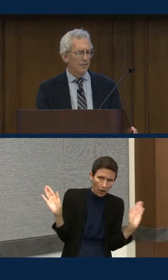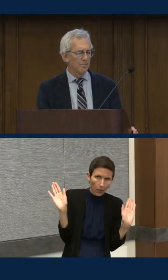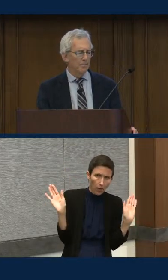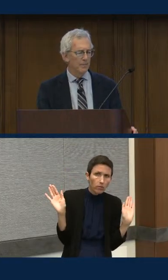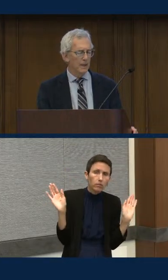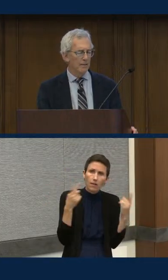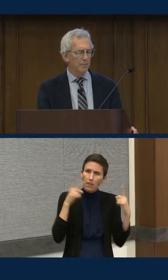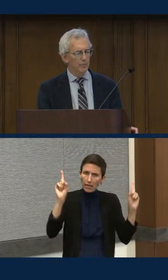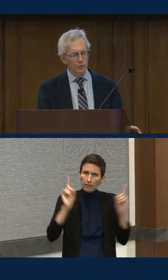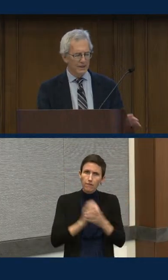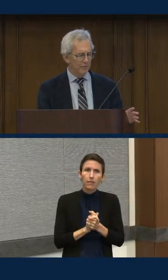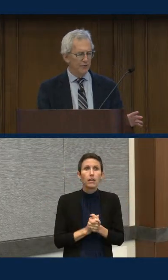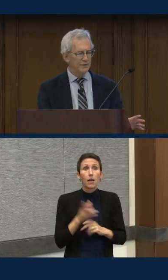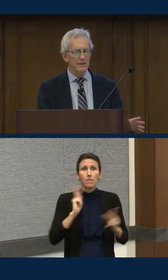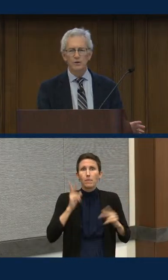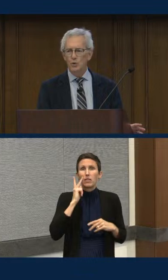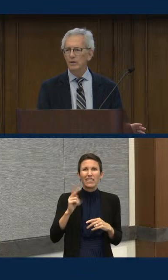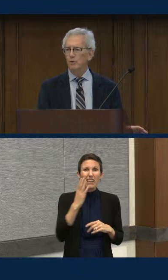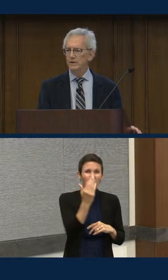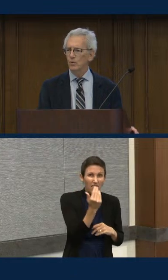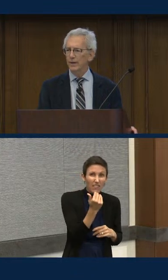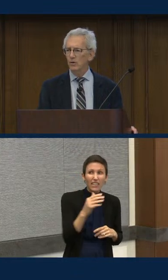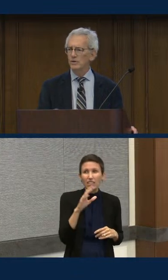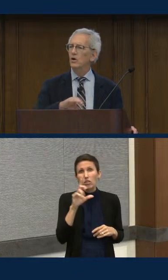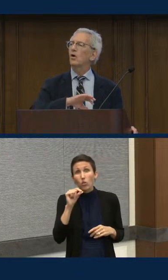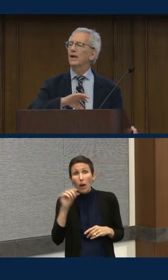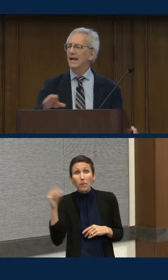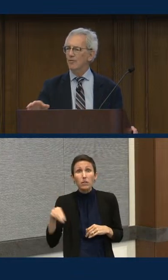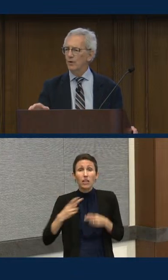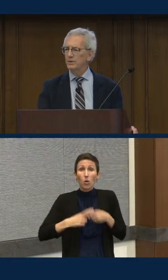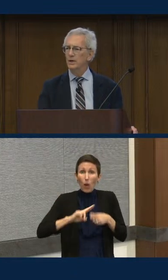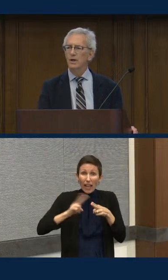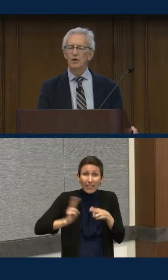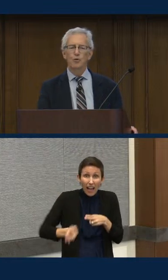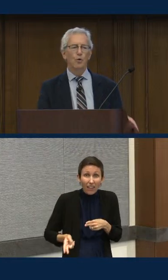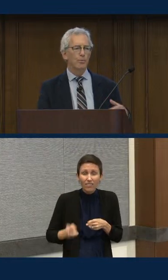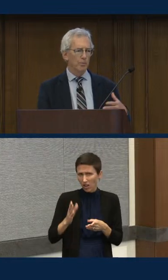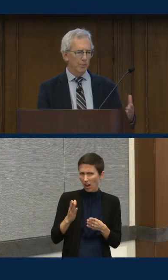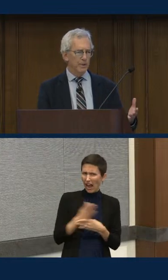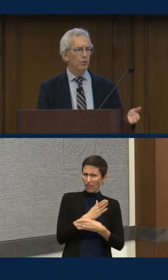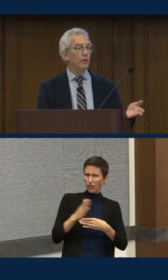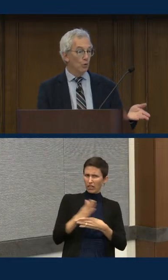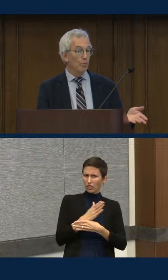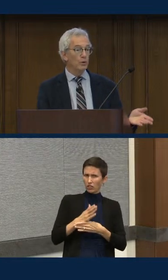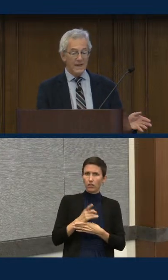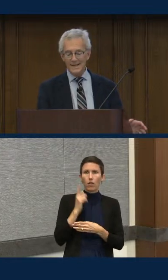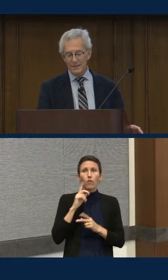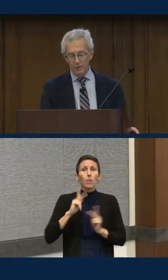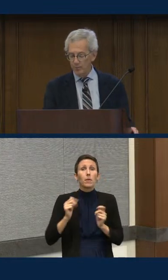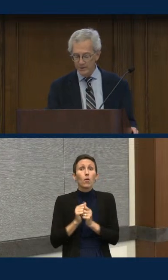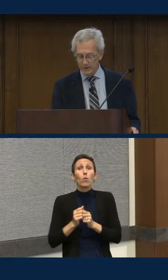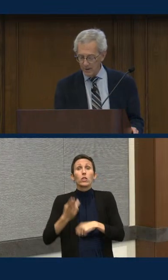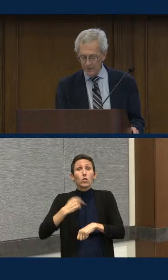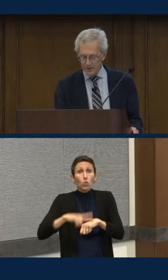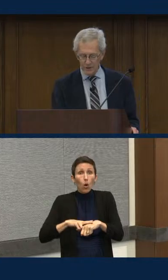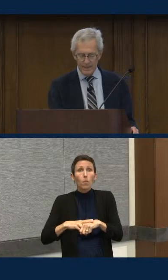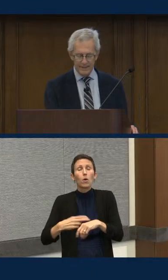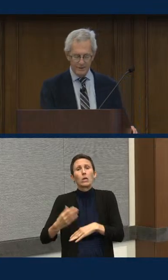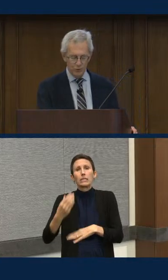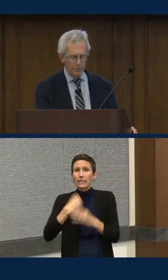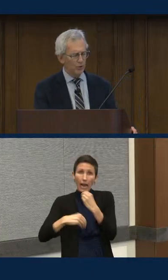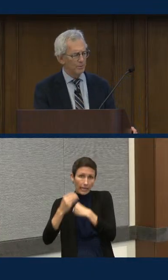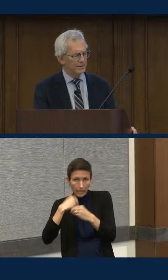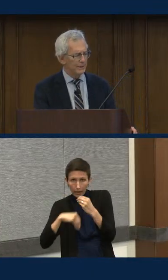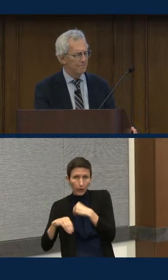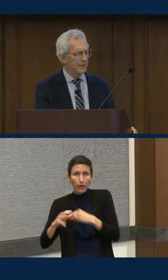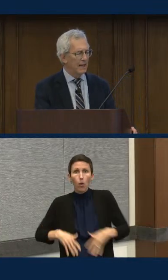People were seeing 15 to 20%